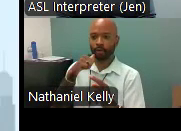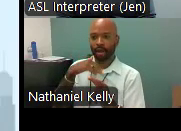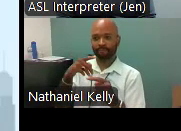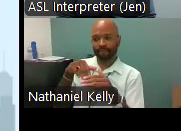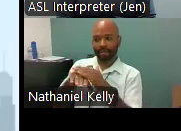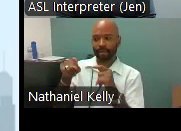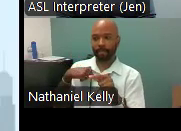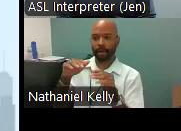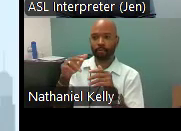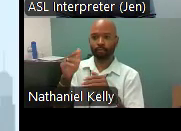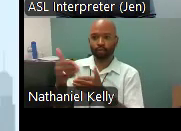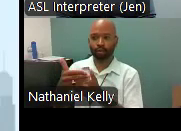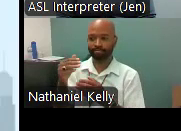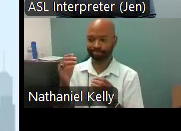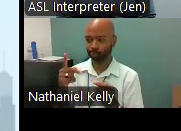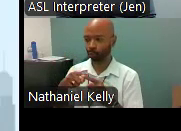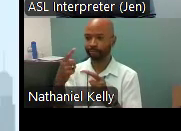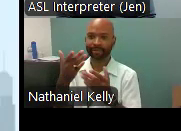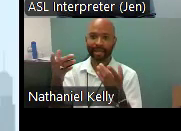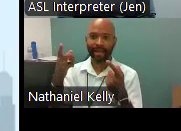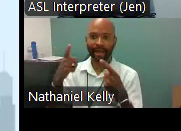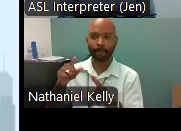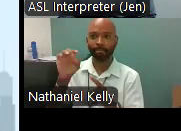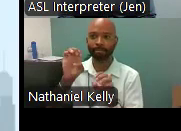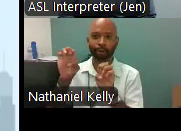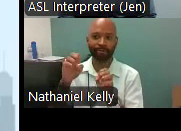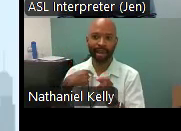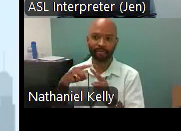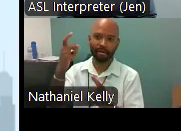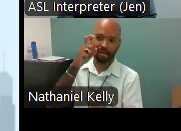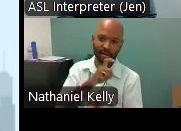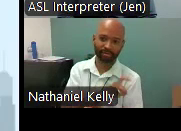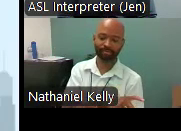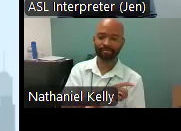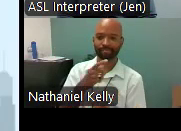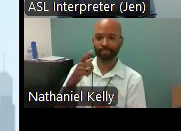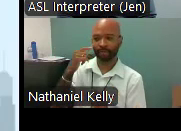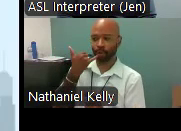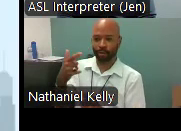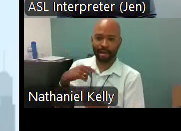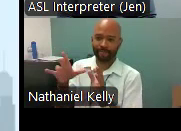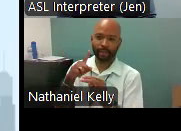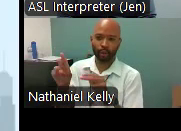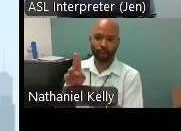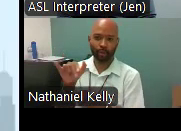one of the barriers is not having access to emergency situations that happen and having